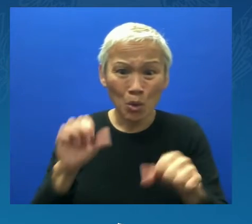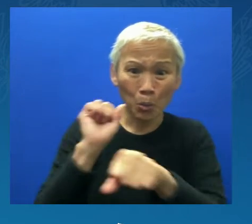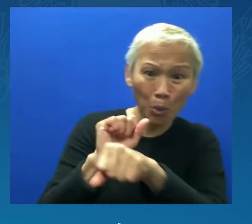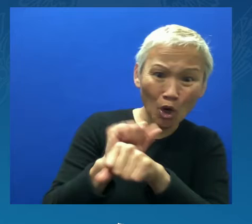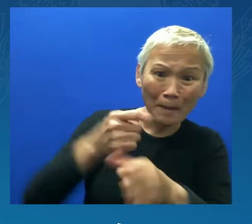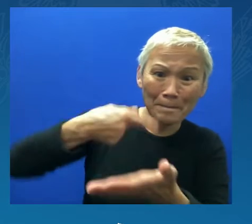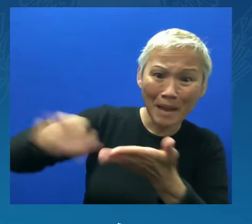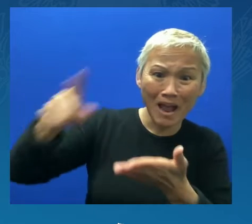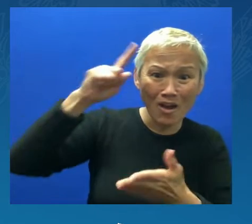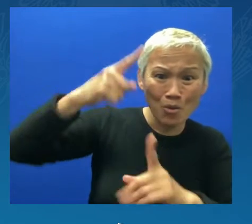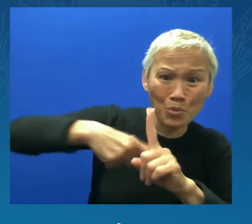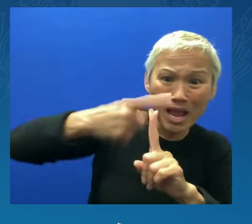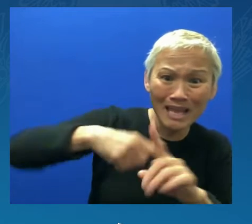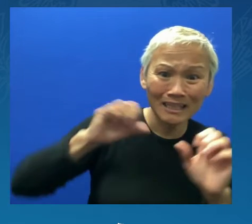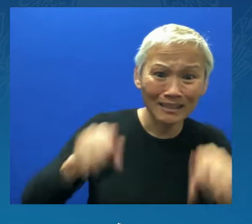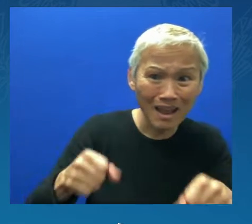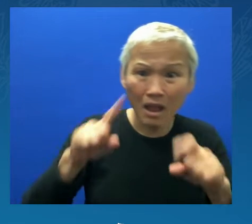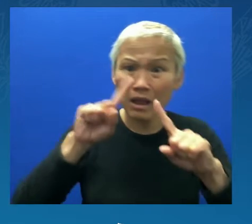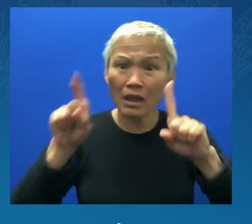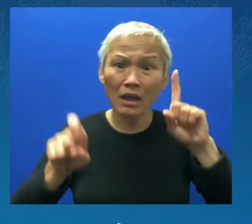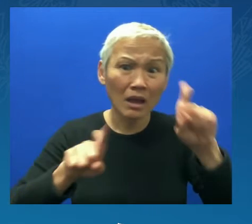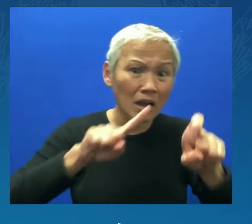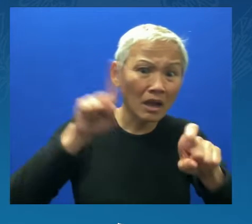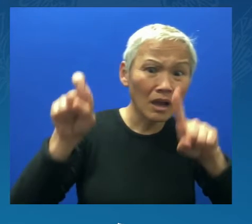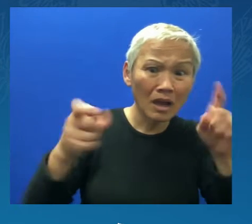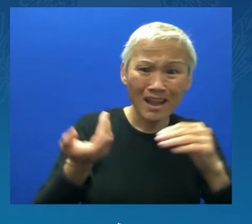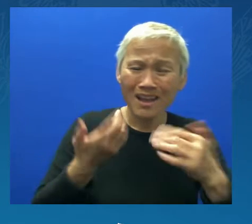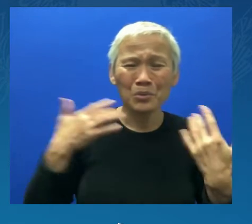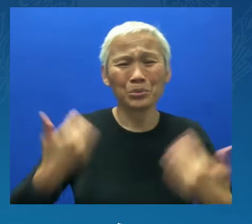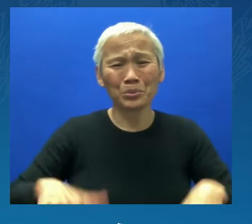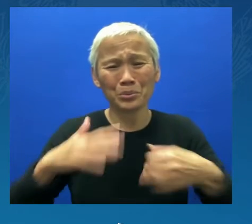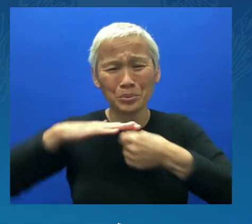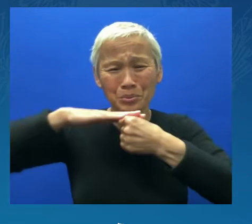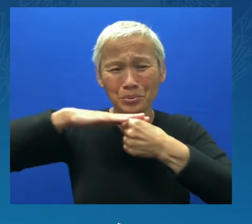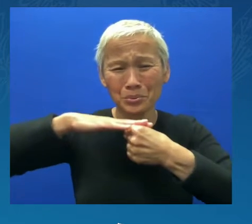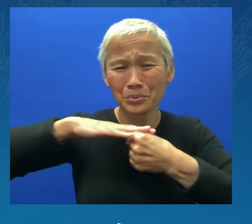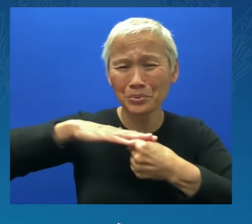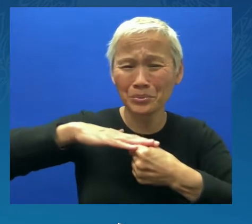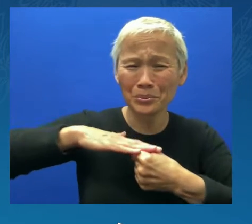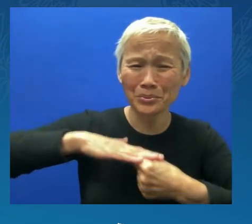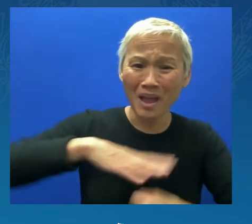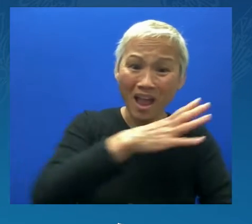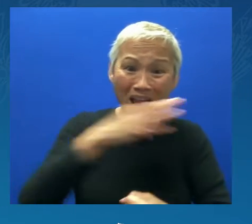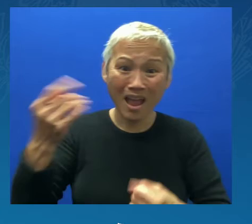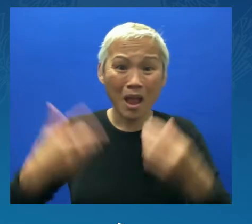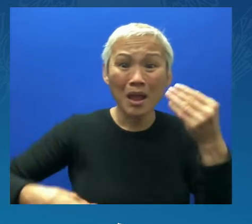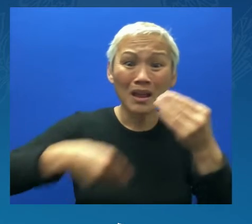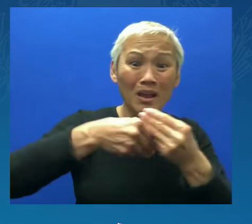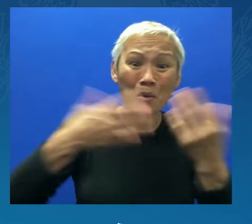And all of those layers and on top of it also judgment that is very much a part of the --